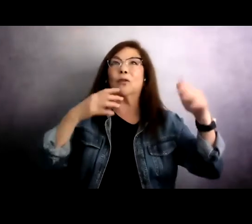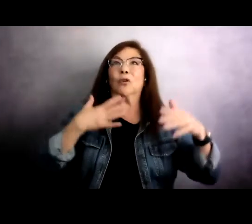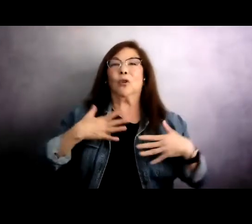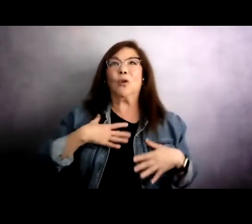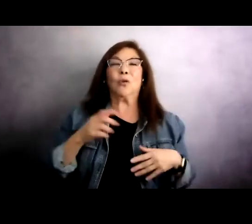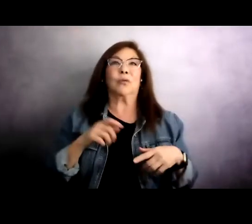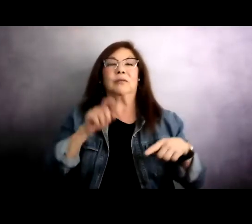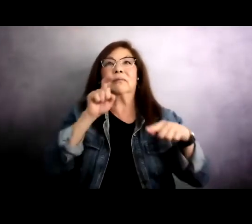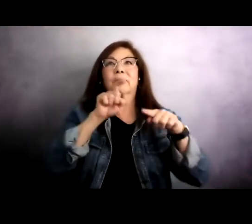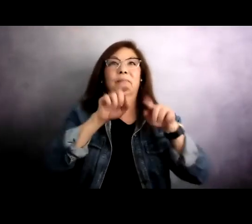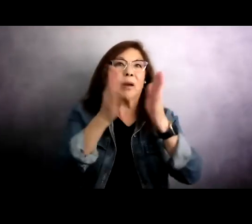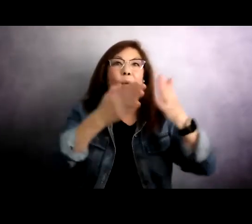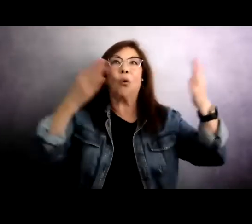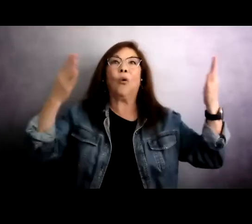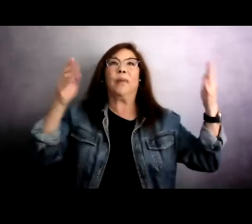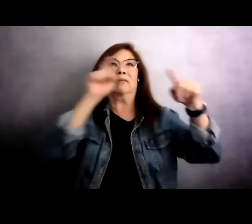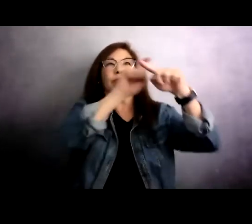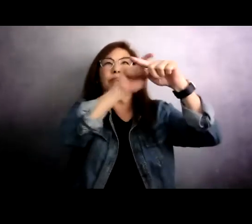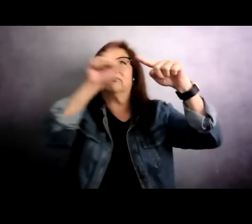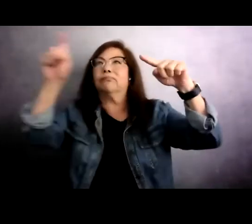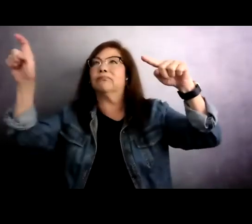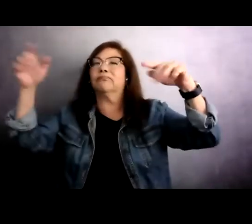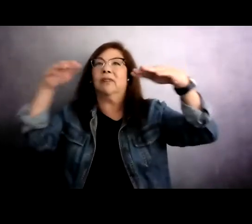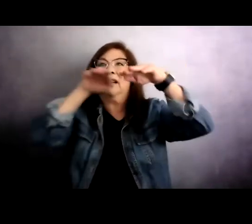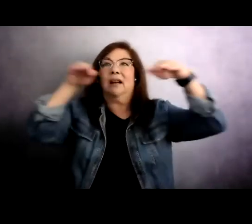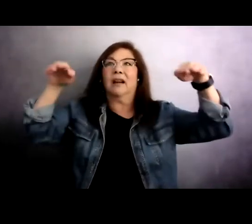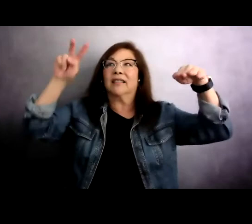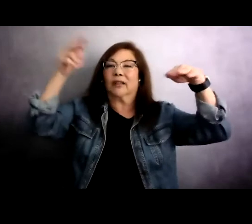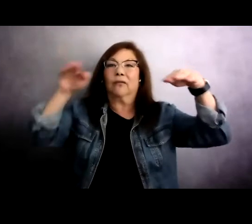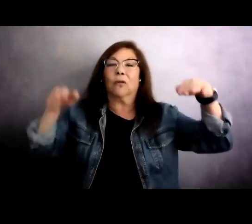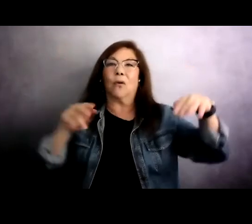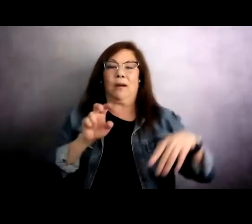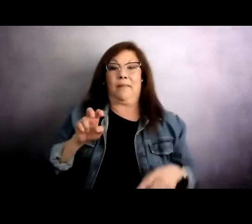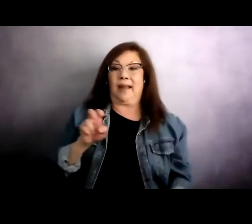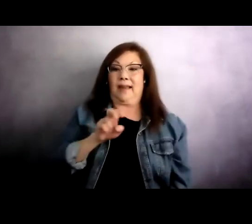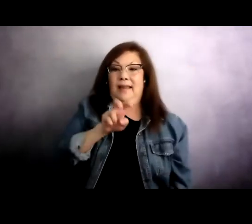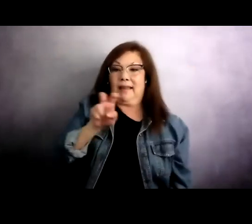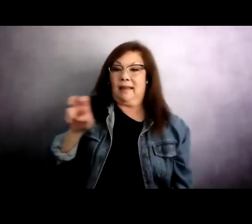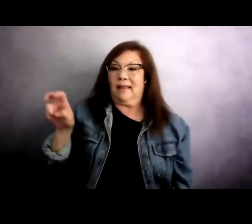and open cabinets and racks story above, access by winding staircase that was encased in a